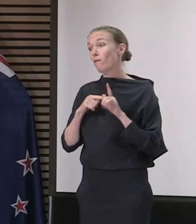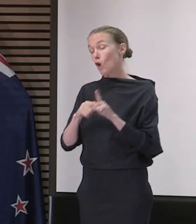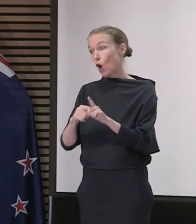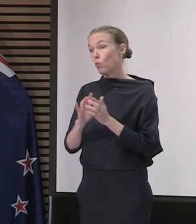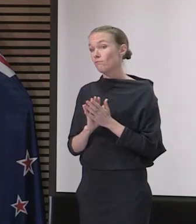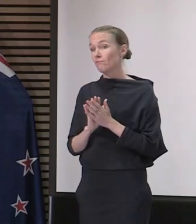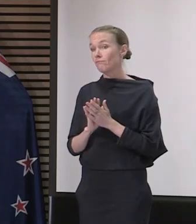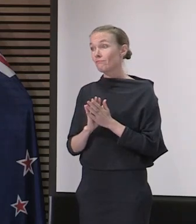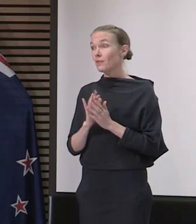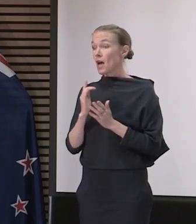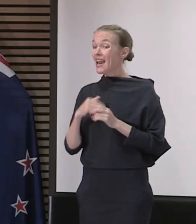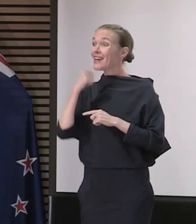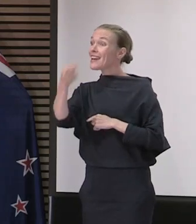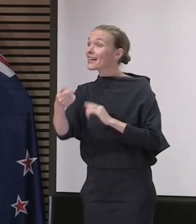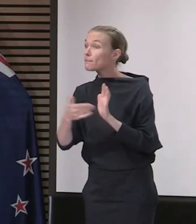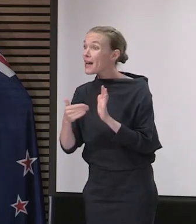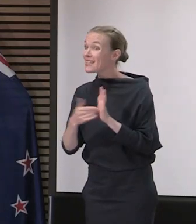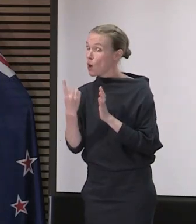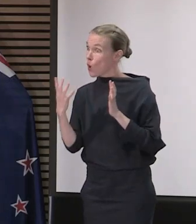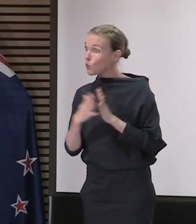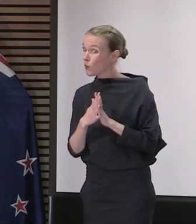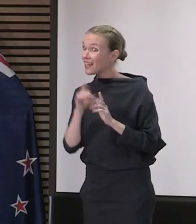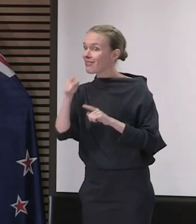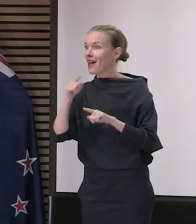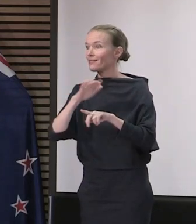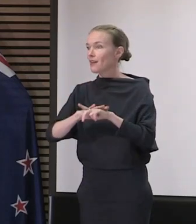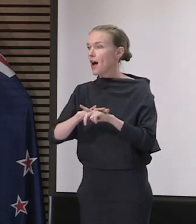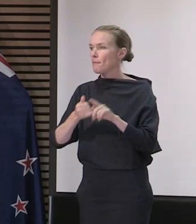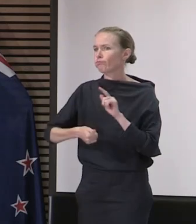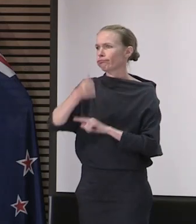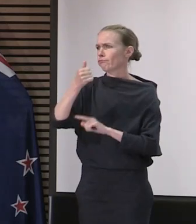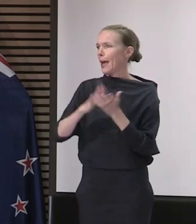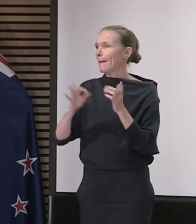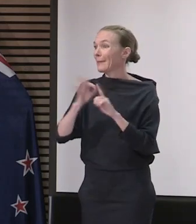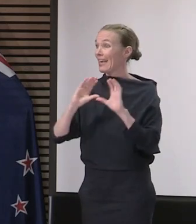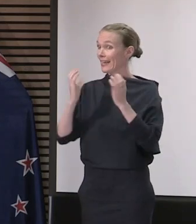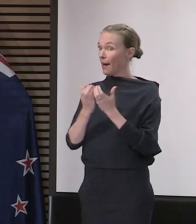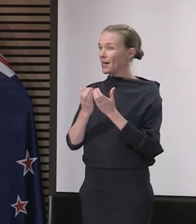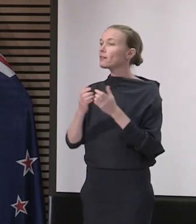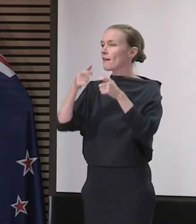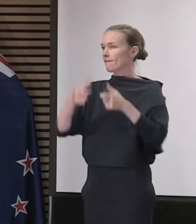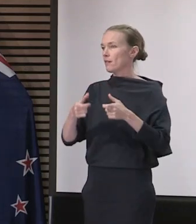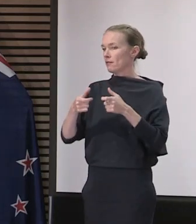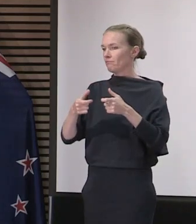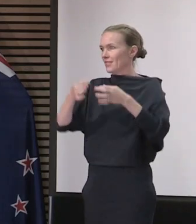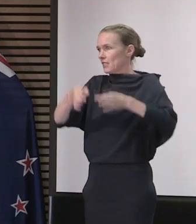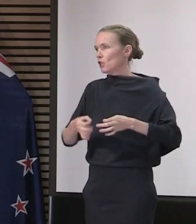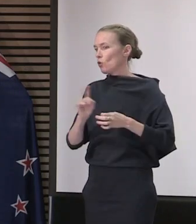discipline around this and be vigilant. We know are a week away from making a decision